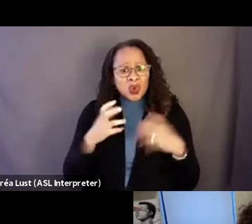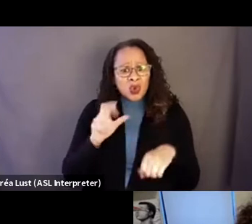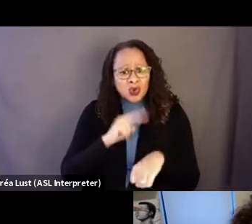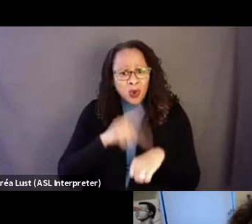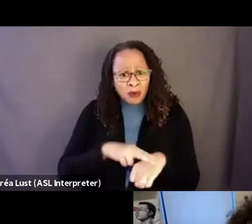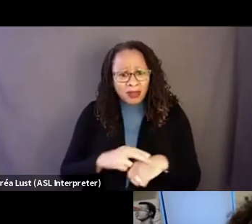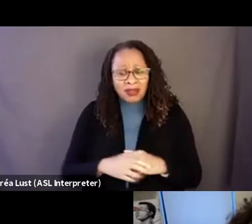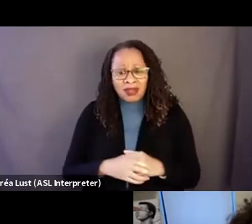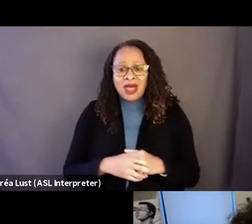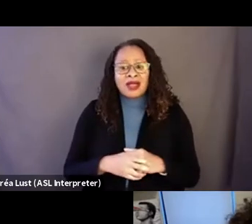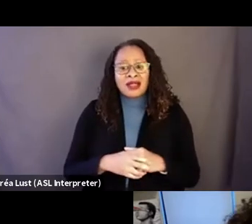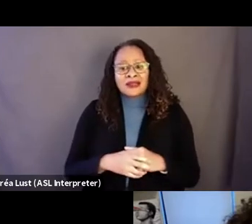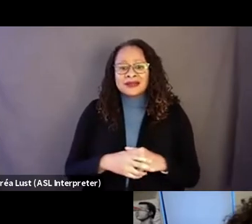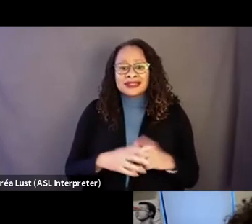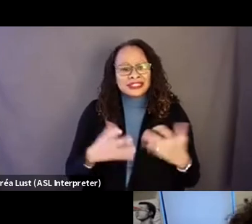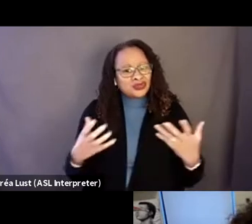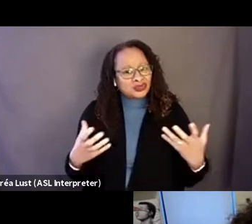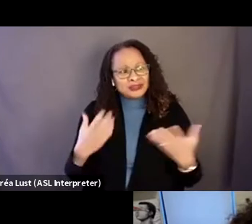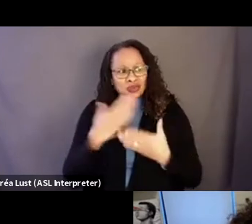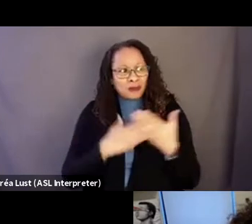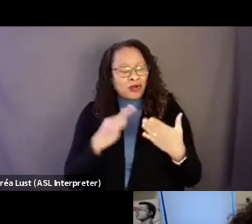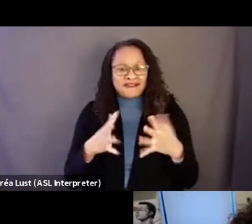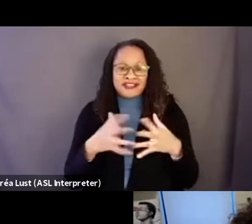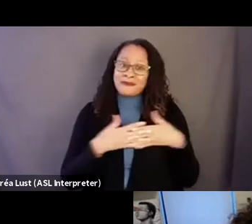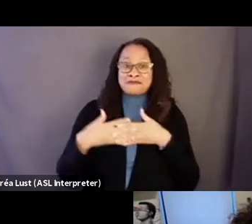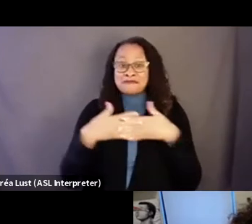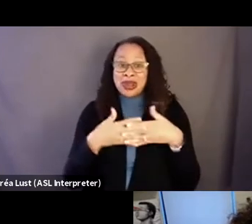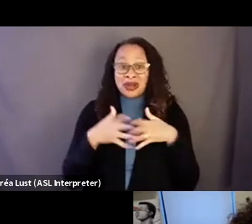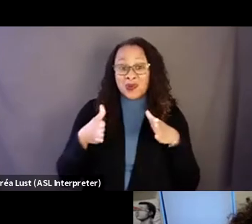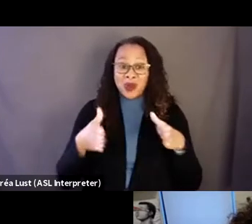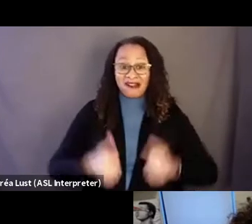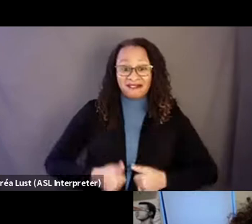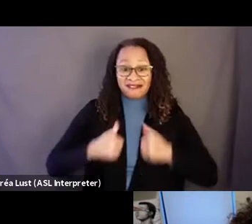And it's so, such a part of like the American way of life that it's invisible.